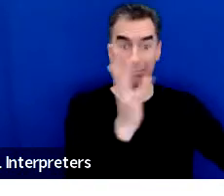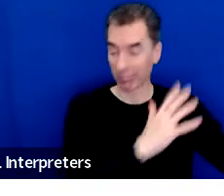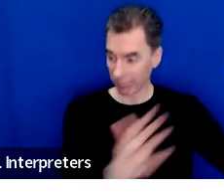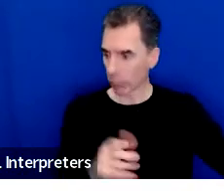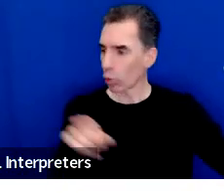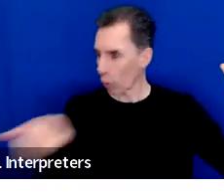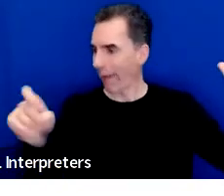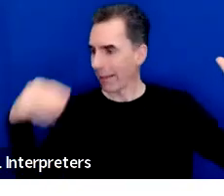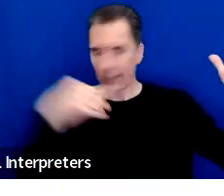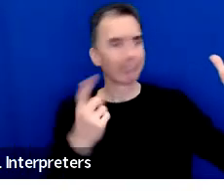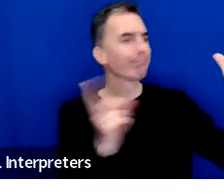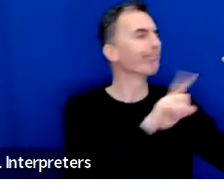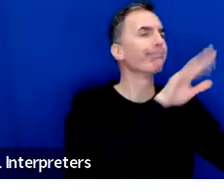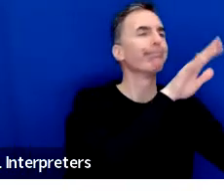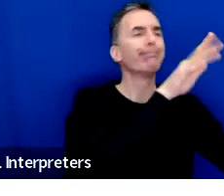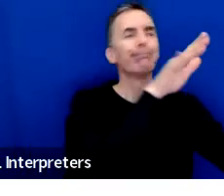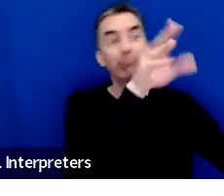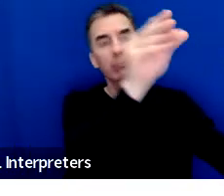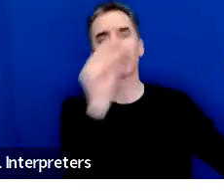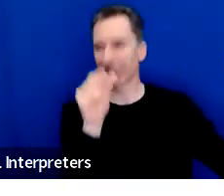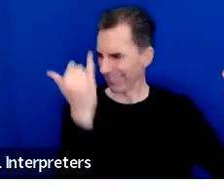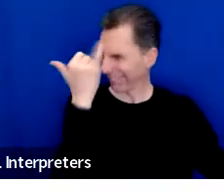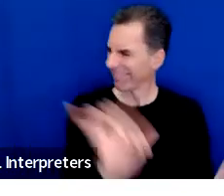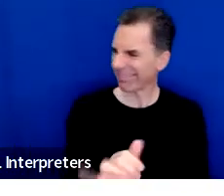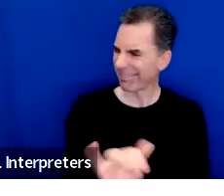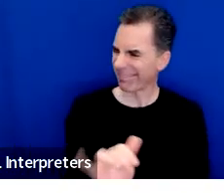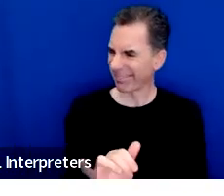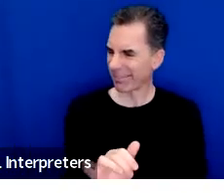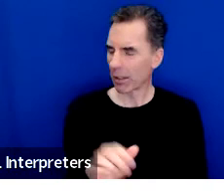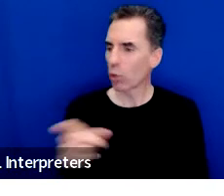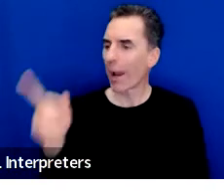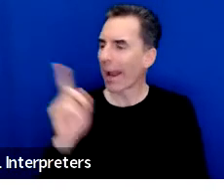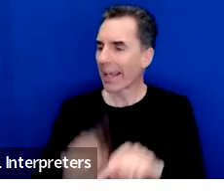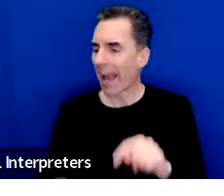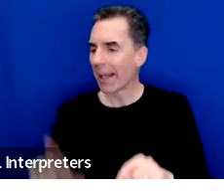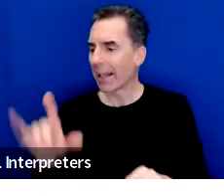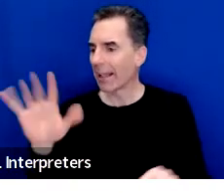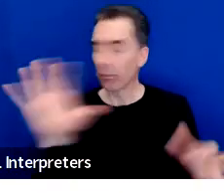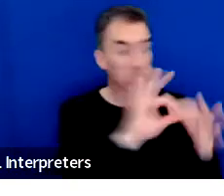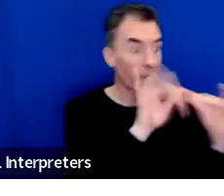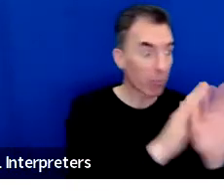rather than a direct link to the book itself. They would always have to go. Is that correct?